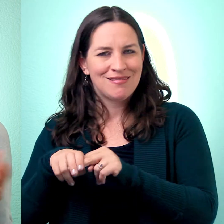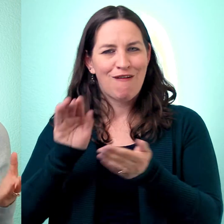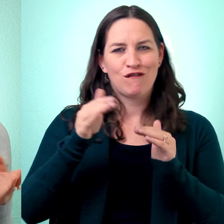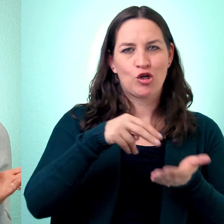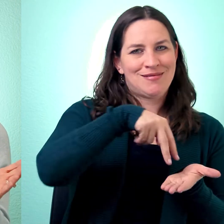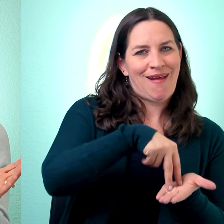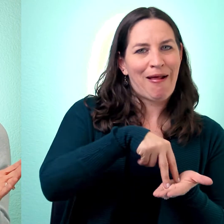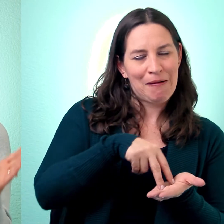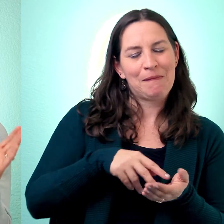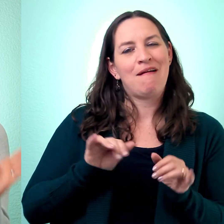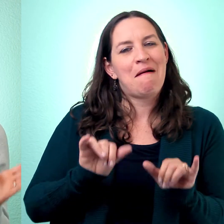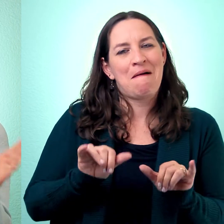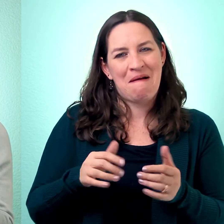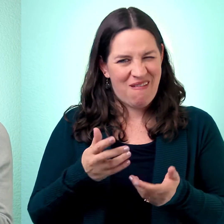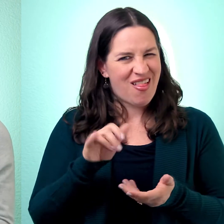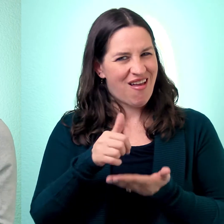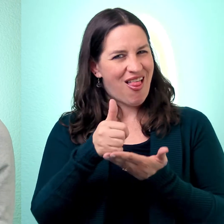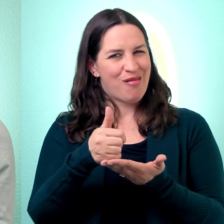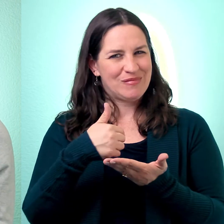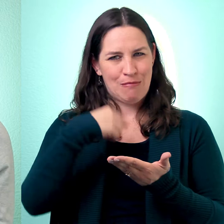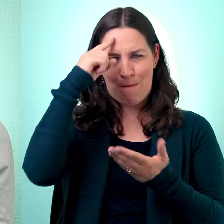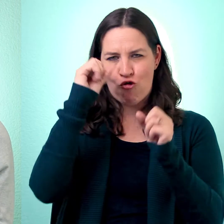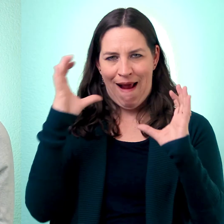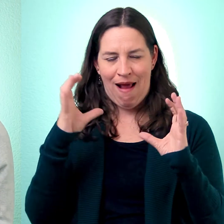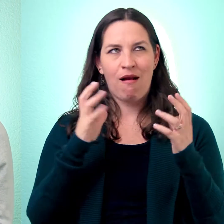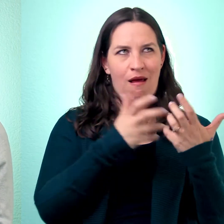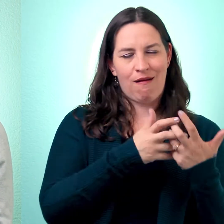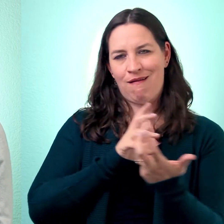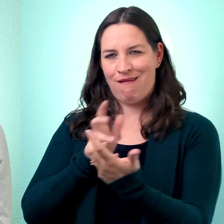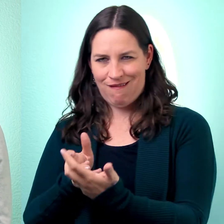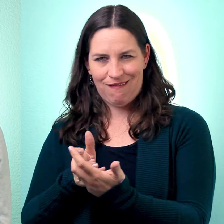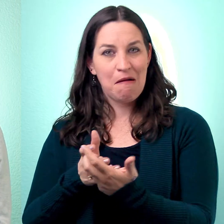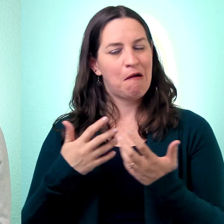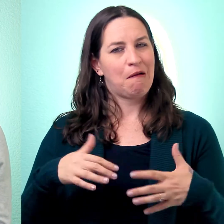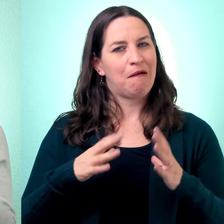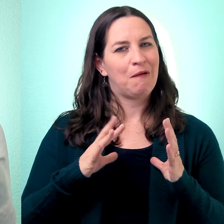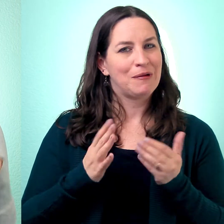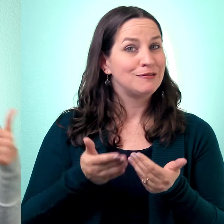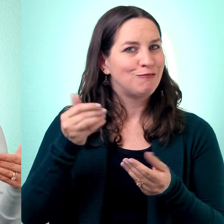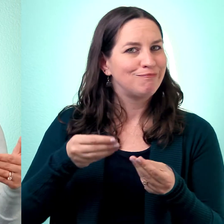is something I'm going to do and that actually helps my brain to process. This is when I'm in this mode and this is when I'm in